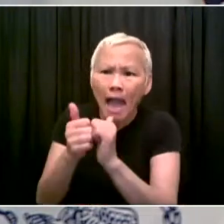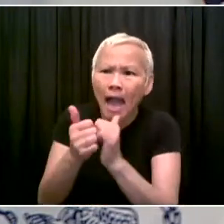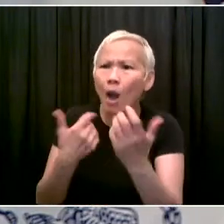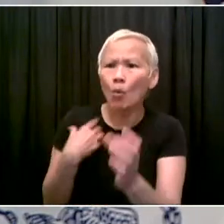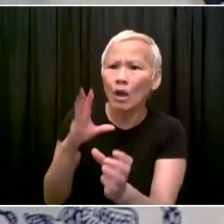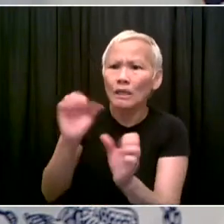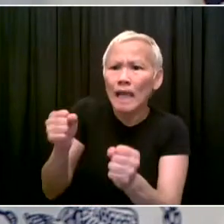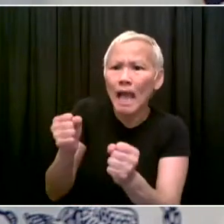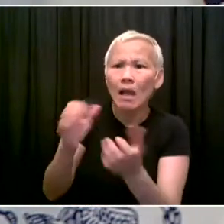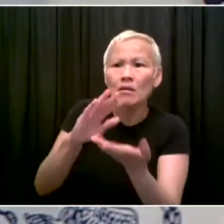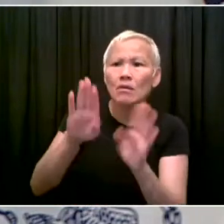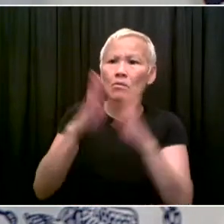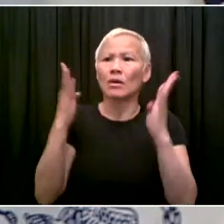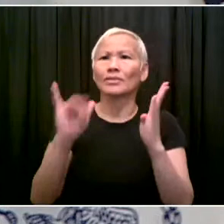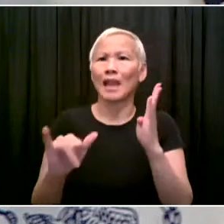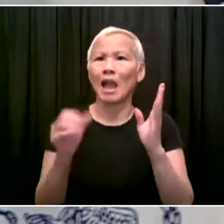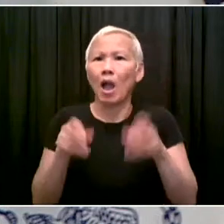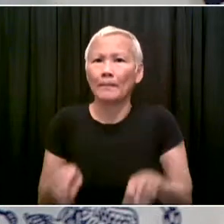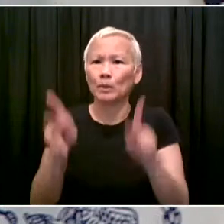WHO ARE EMPLOYERS, A LOT OF PEOP LEHAVE COME FORWARD,